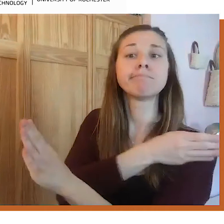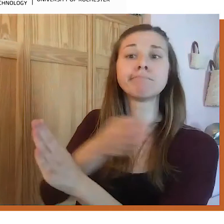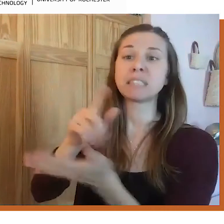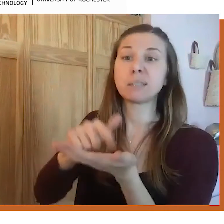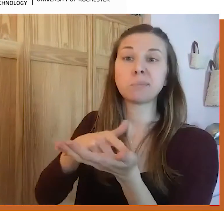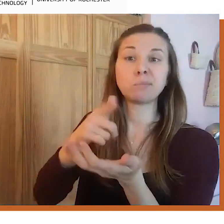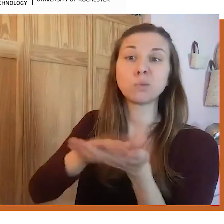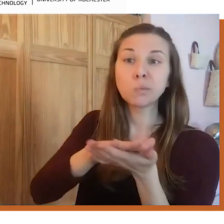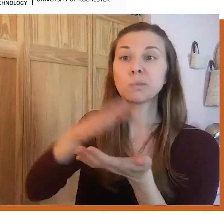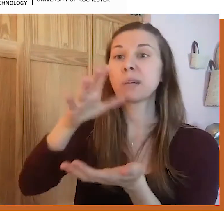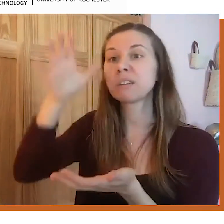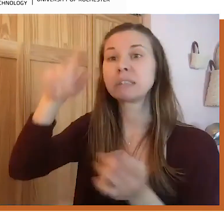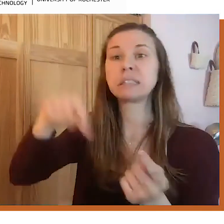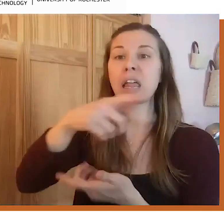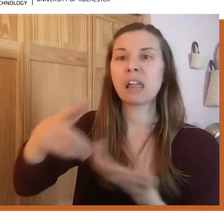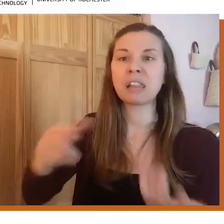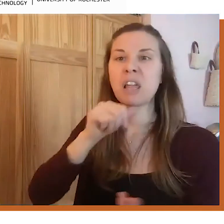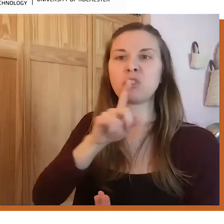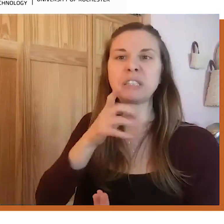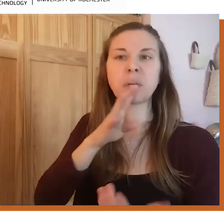about a variety of things that we asked.